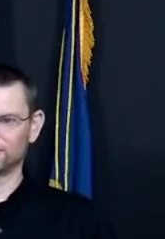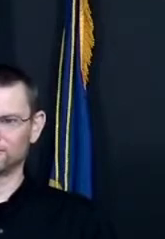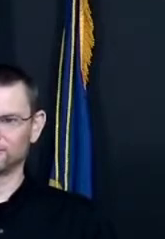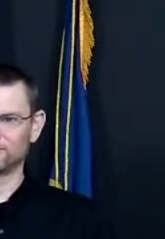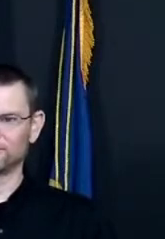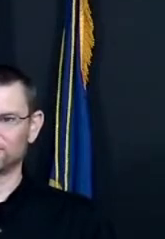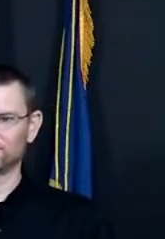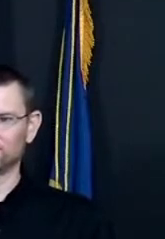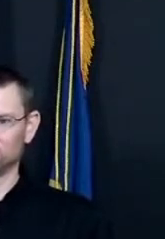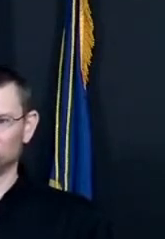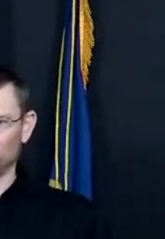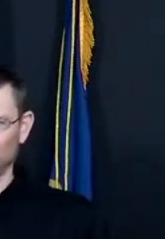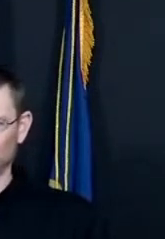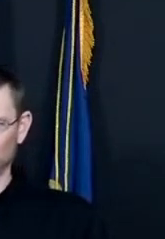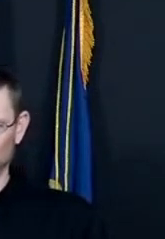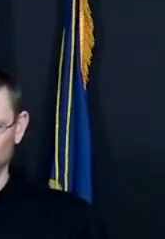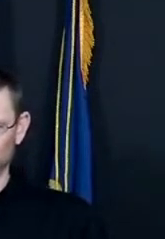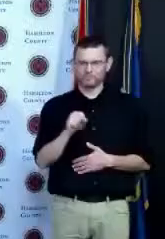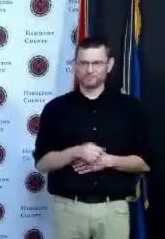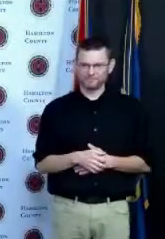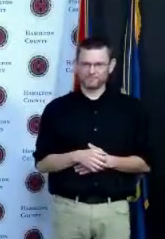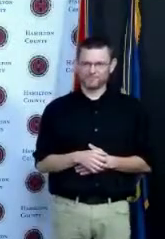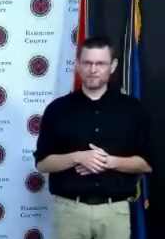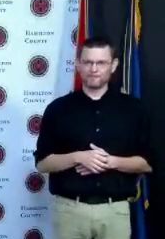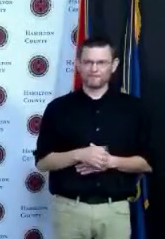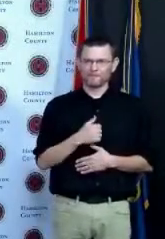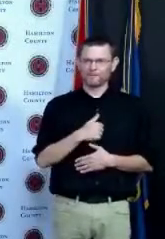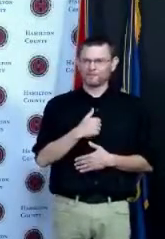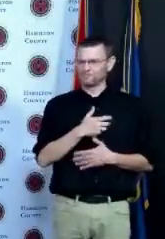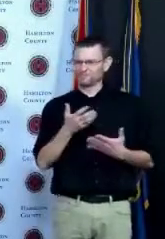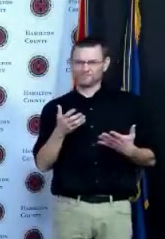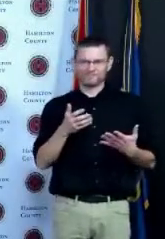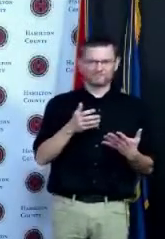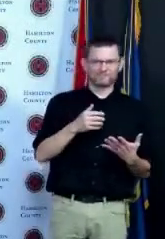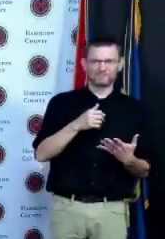I am muted I have some questions for Commission Commissioner Kesterman just